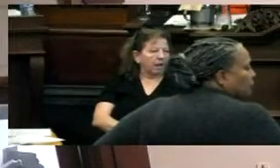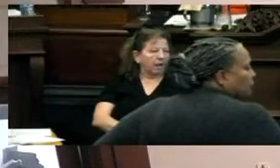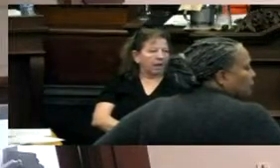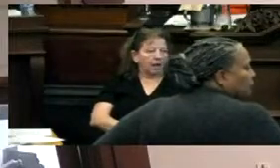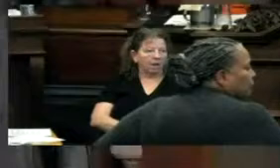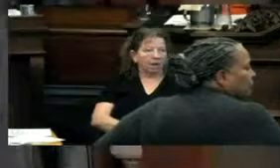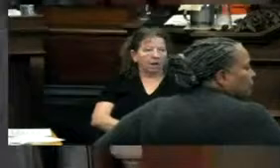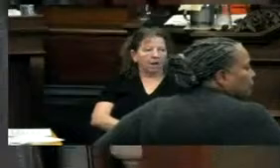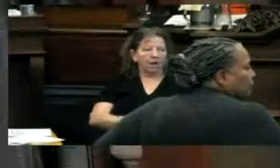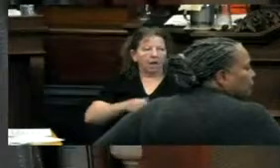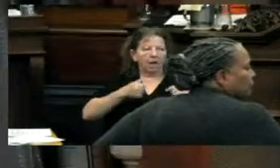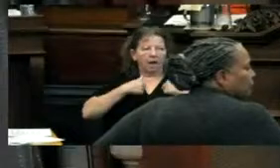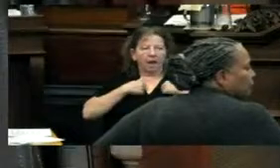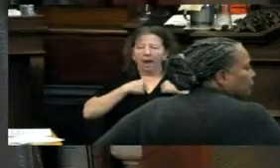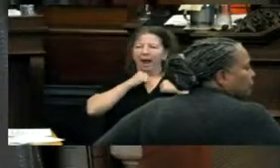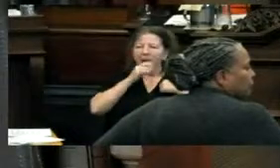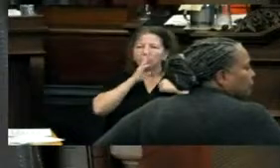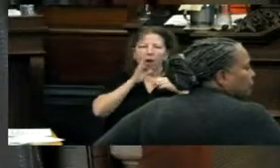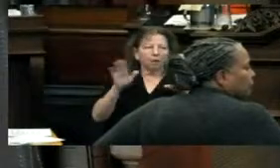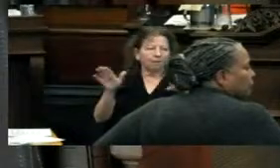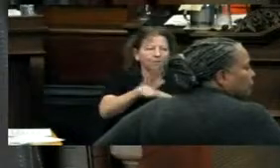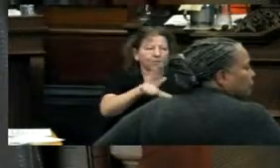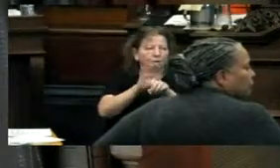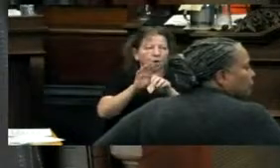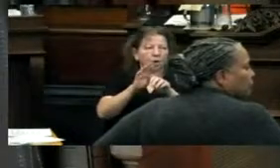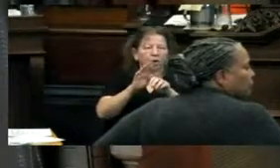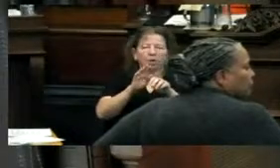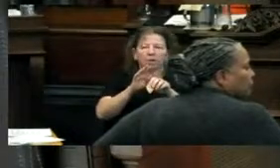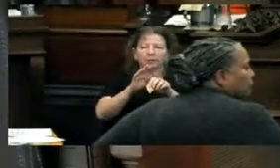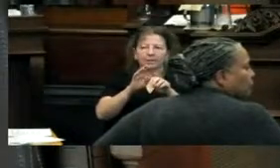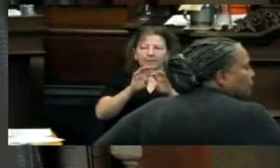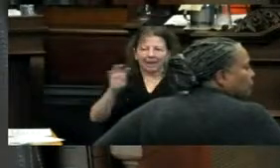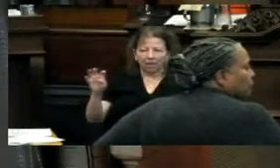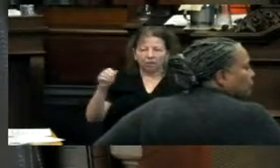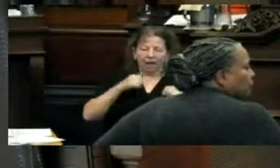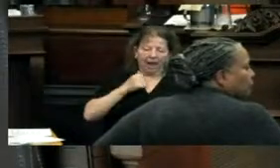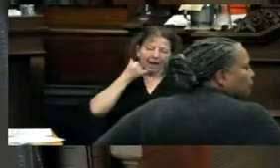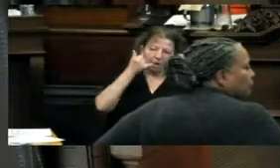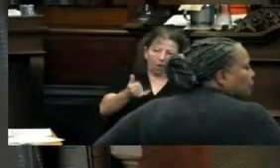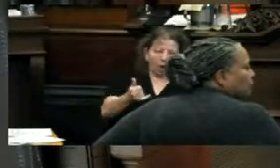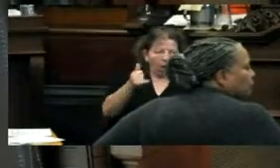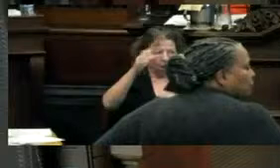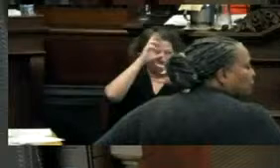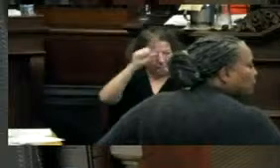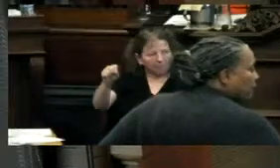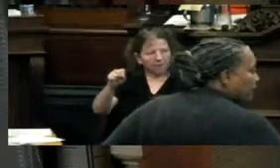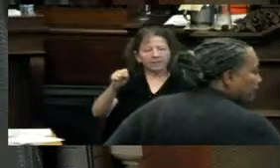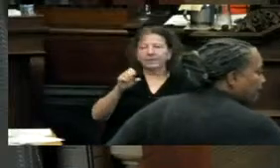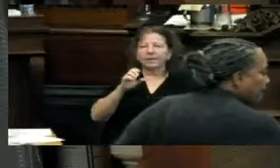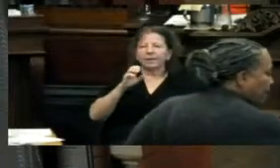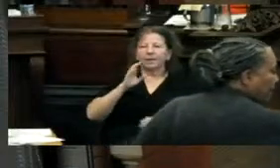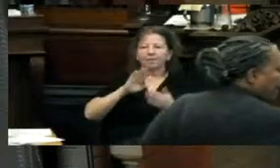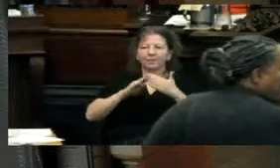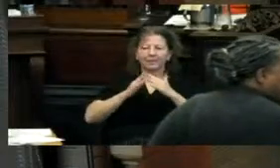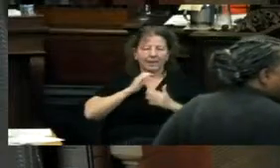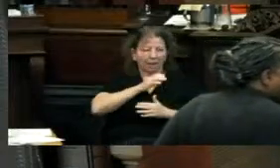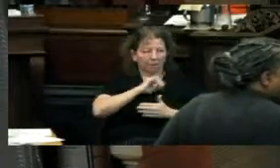email all of council directly? I don't know, I'll leave that to council. What I do is I speak